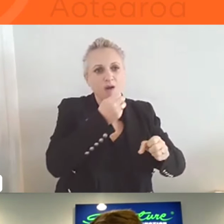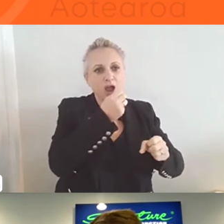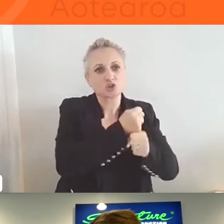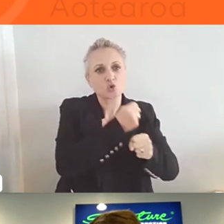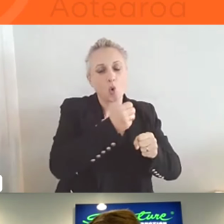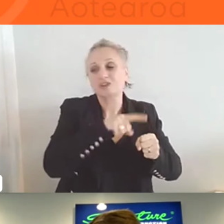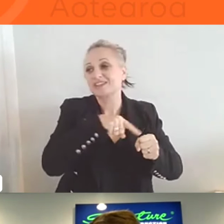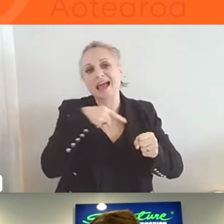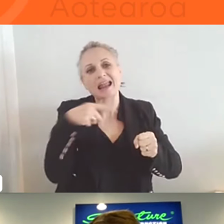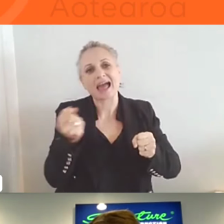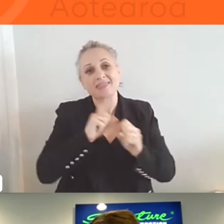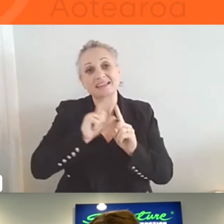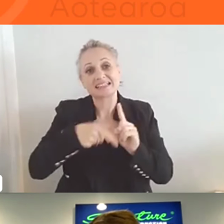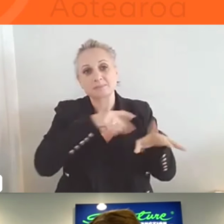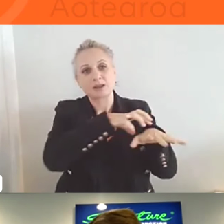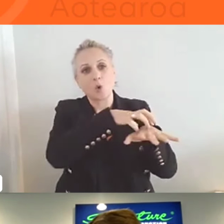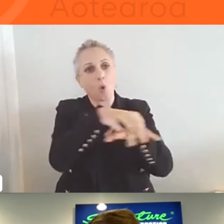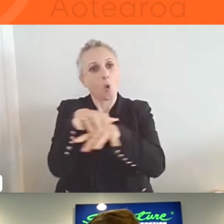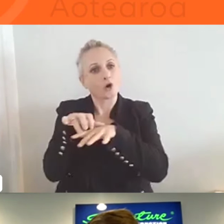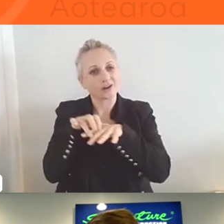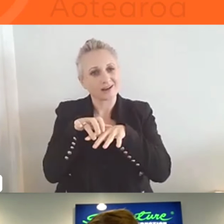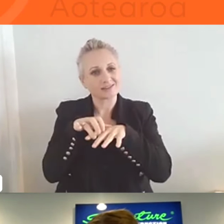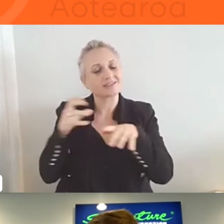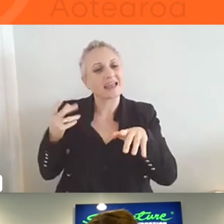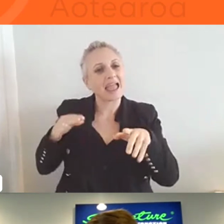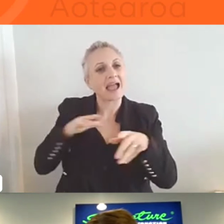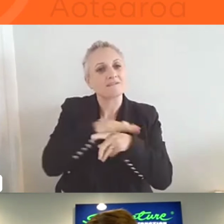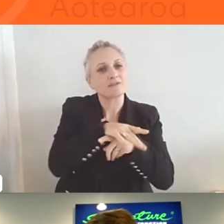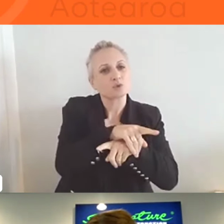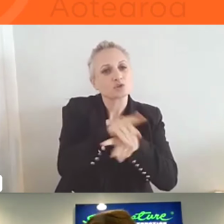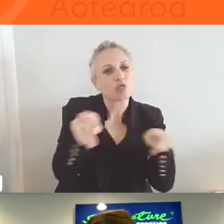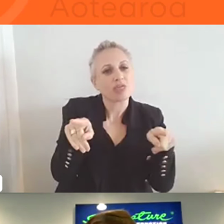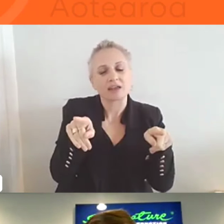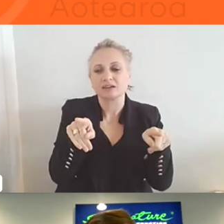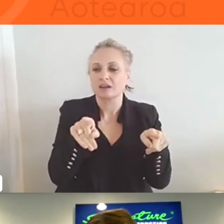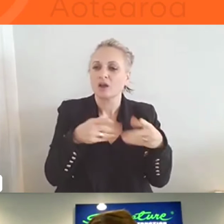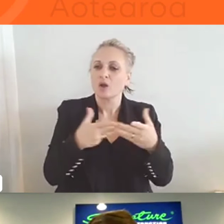that have had a role in that. Where can you guys get better input,